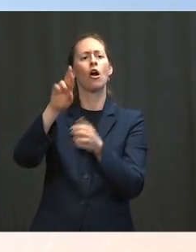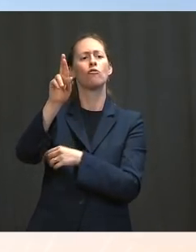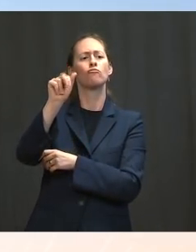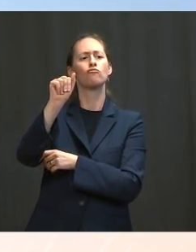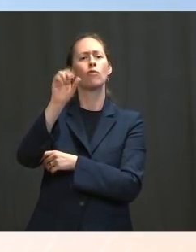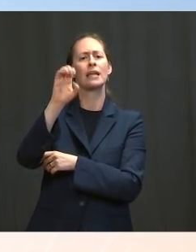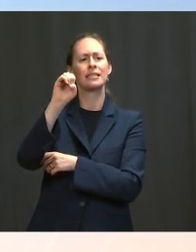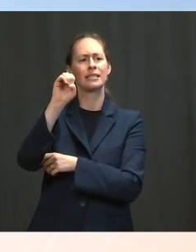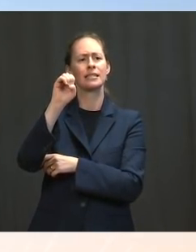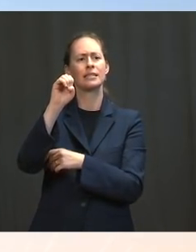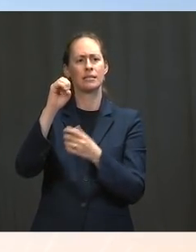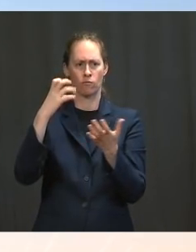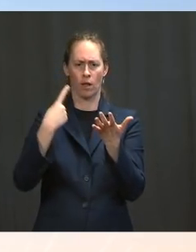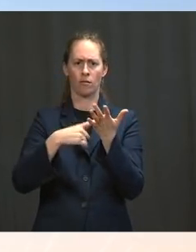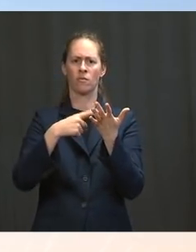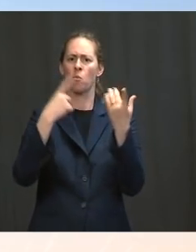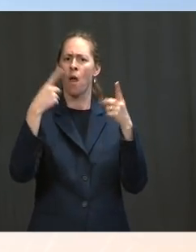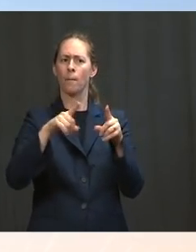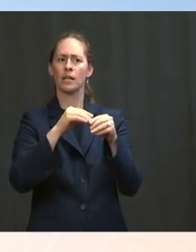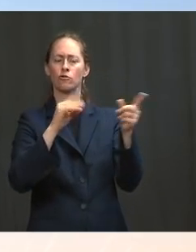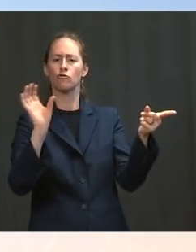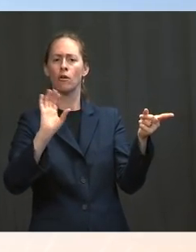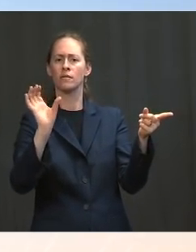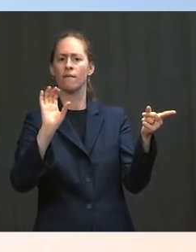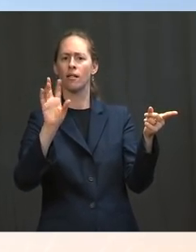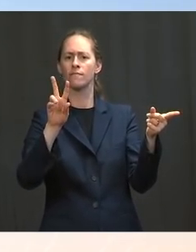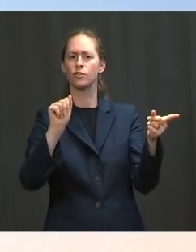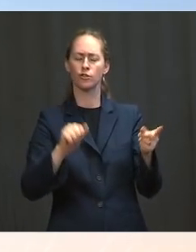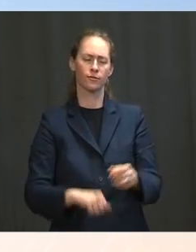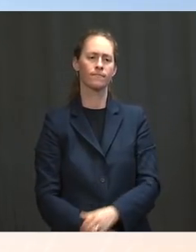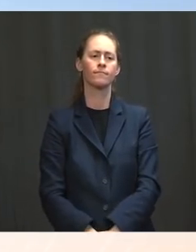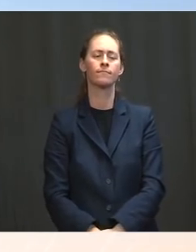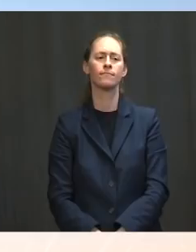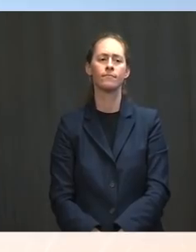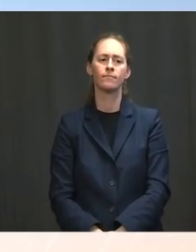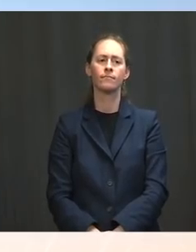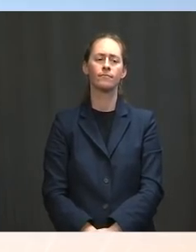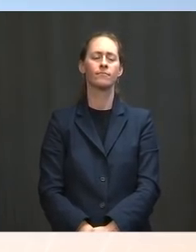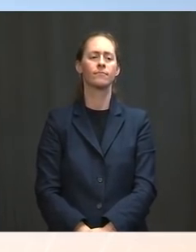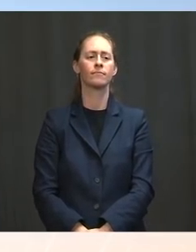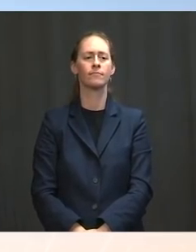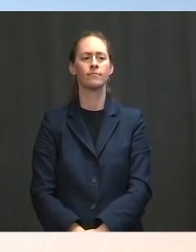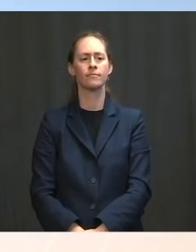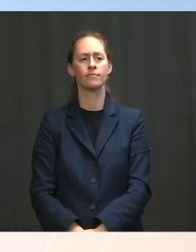to strengthen the nation's oldest federal civil rights law of 1866. Is he involved in that?